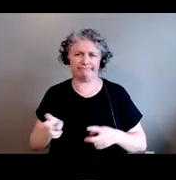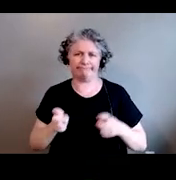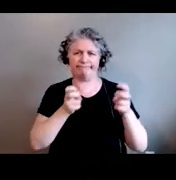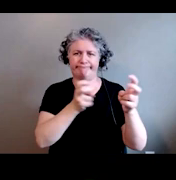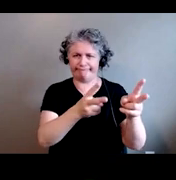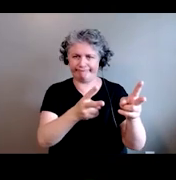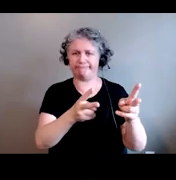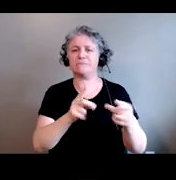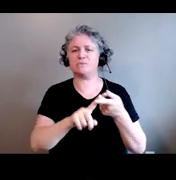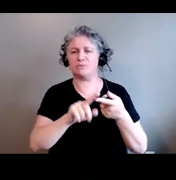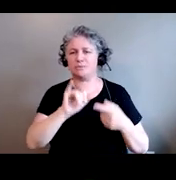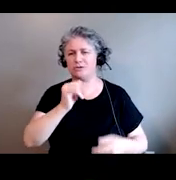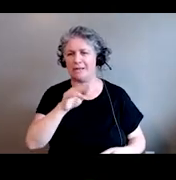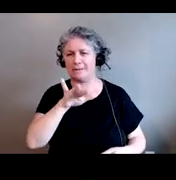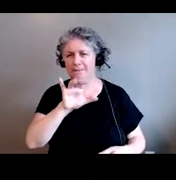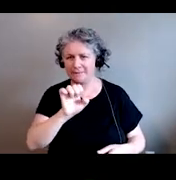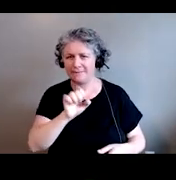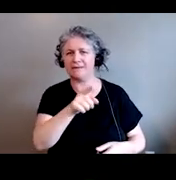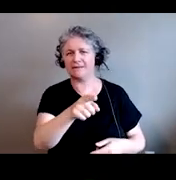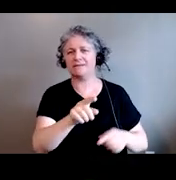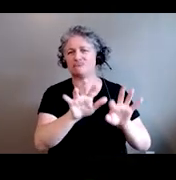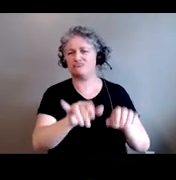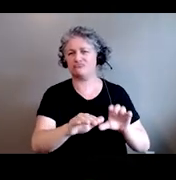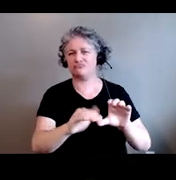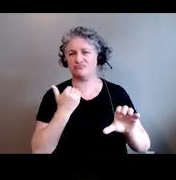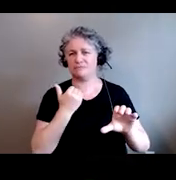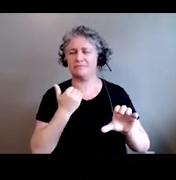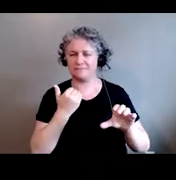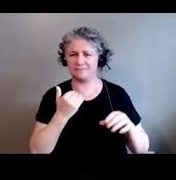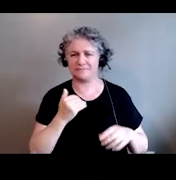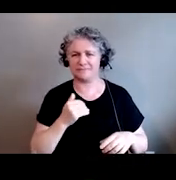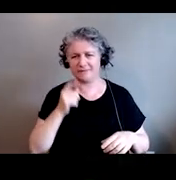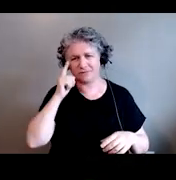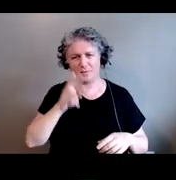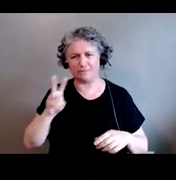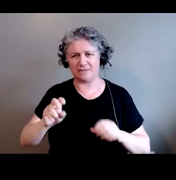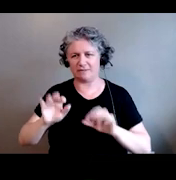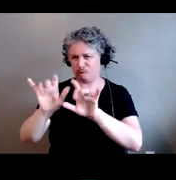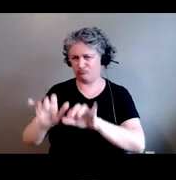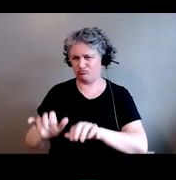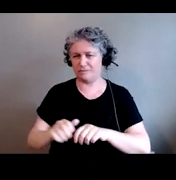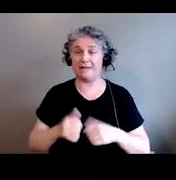We'll send them over to Jamie to answer. For the website. We will now take a short break.